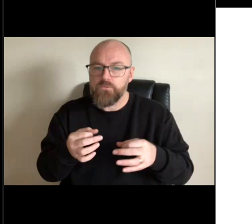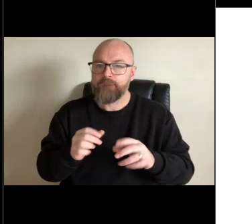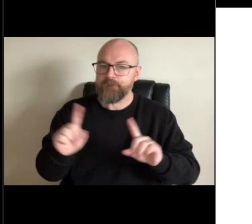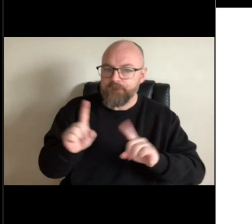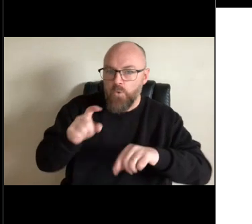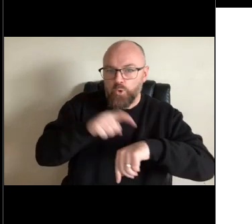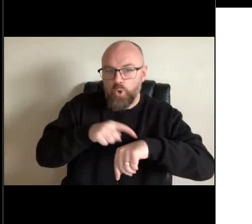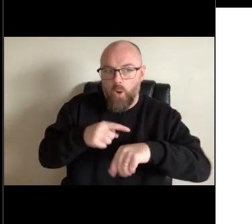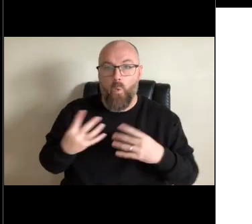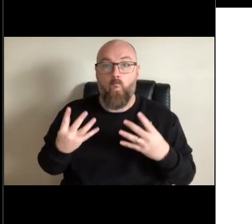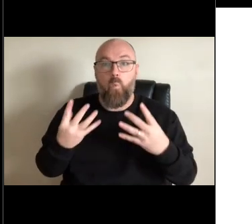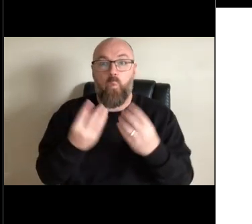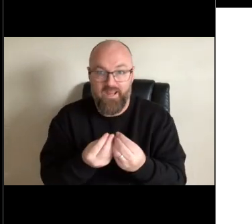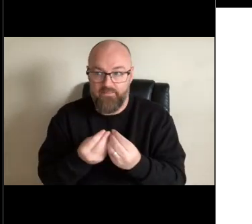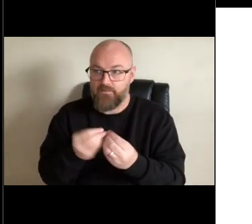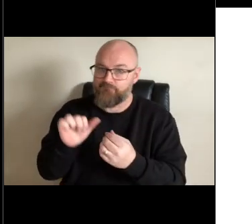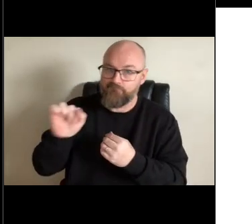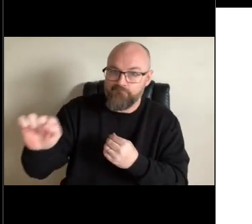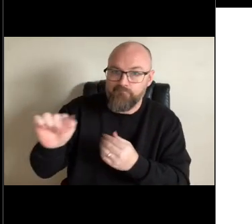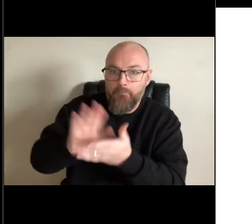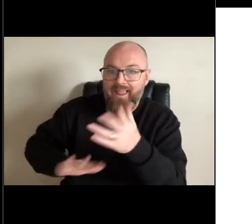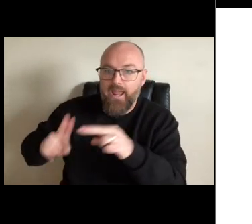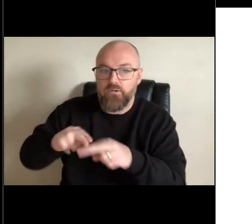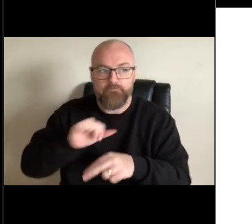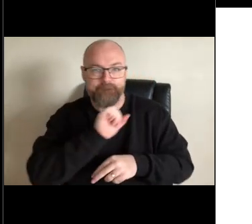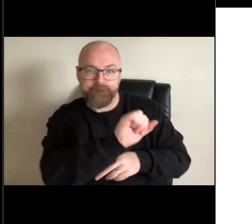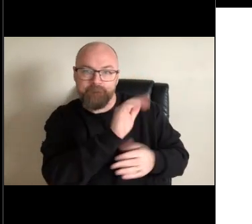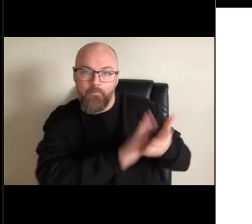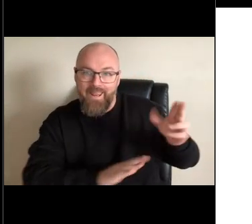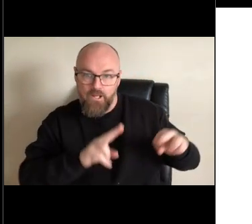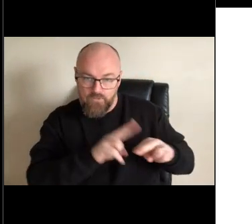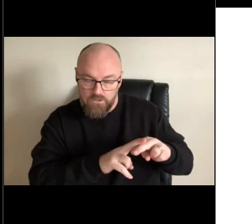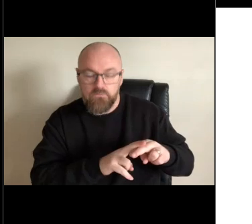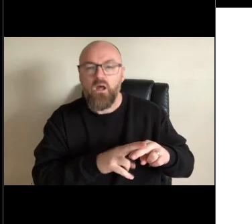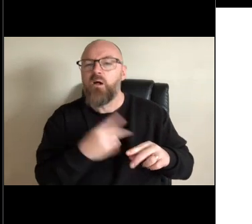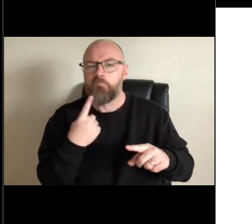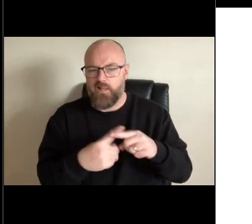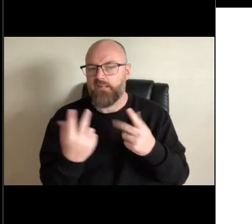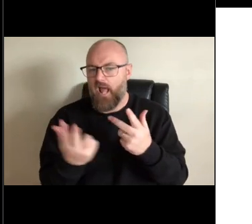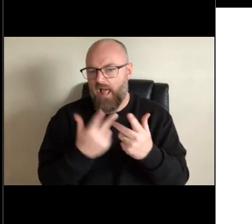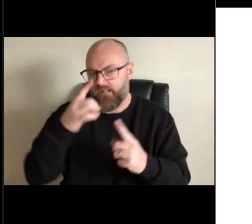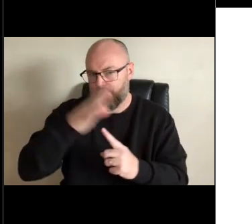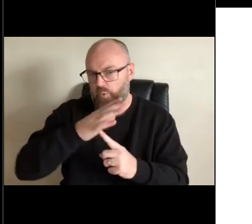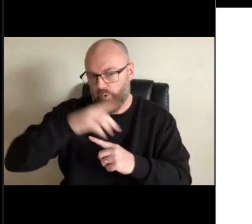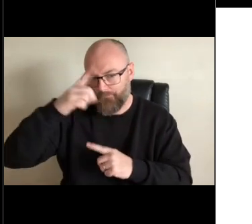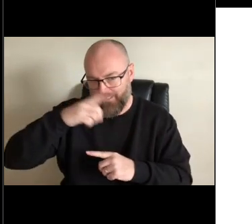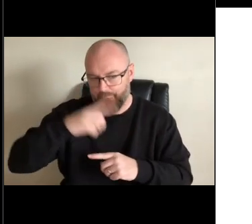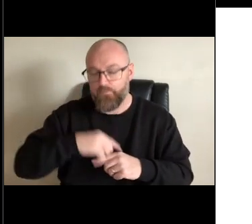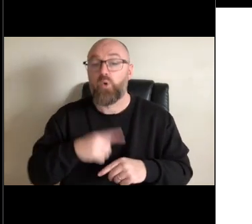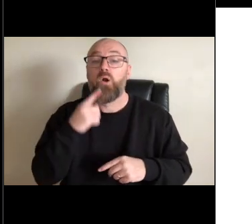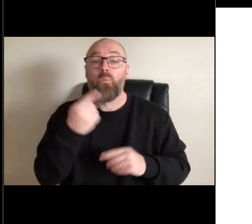with each of their parents and others important to them um section 60CC of the Family Law Act is